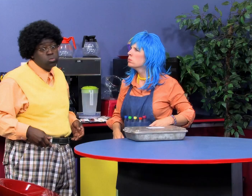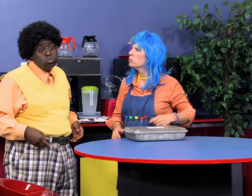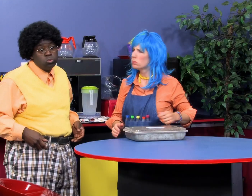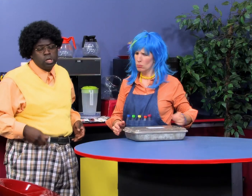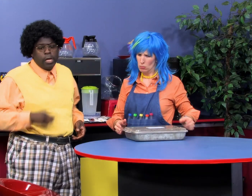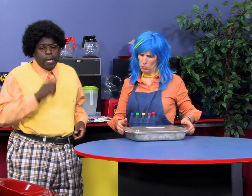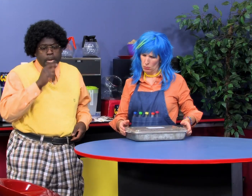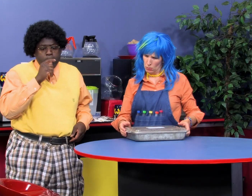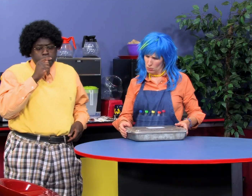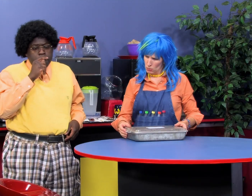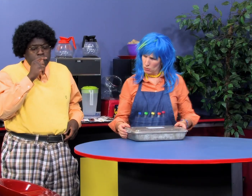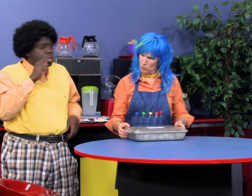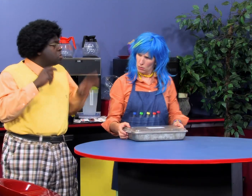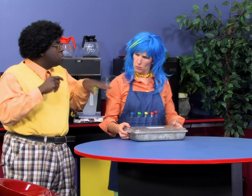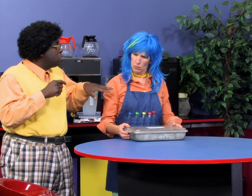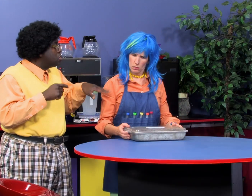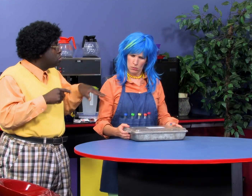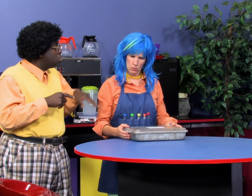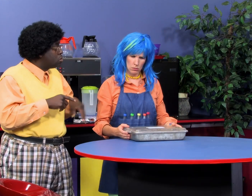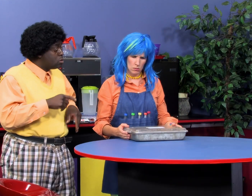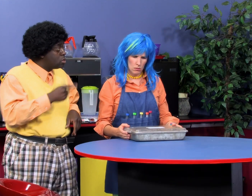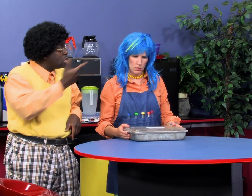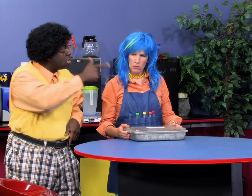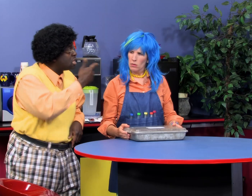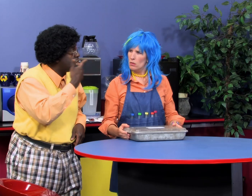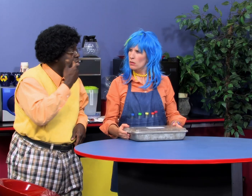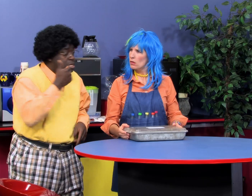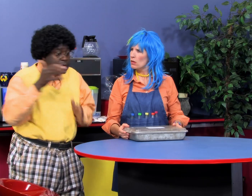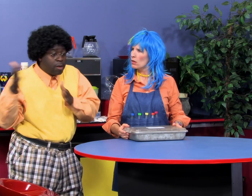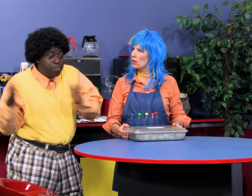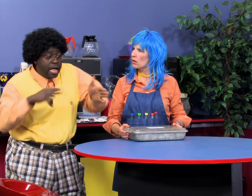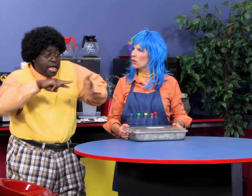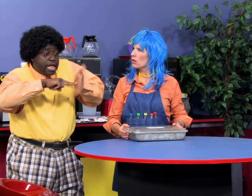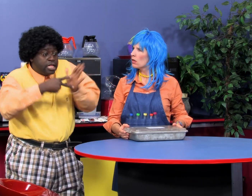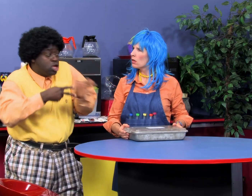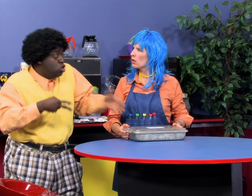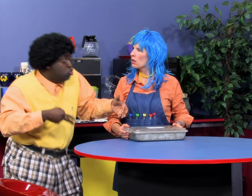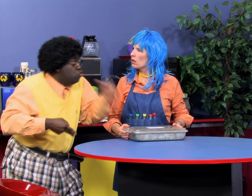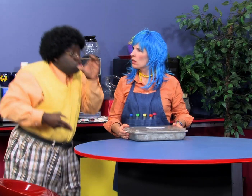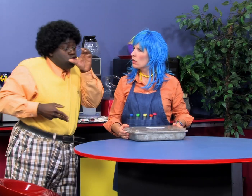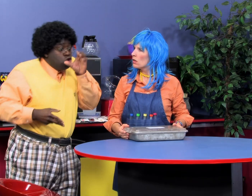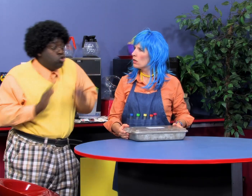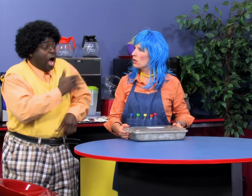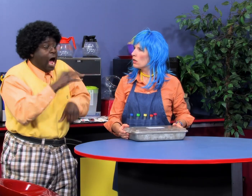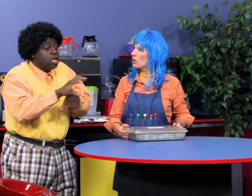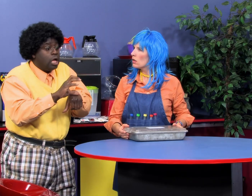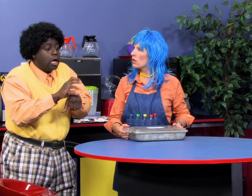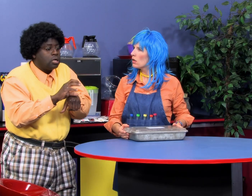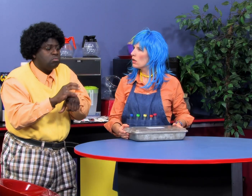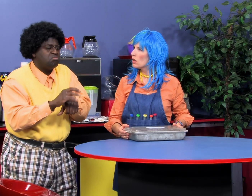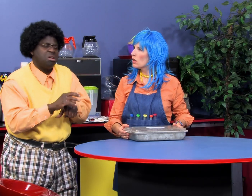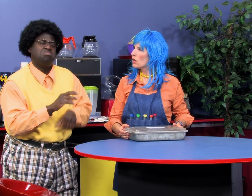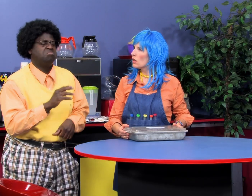HMM. BUT LISA DIDN'T PLAN IT. SHE DIDN'T MEAN TO DRINK YOUR CHOCOLATE.